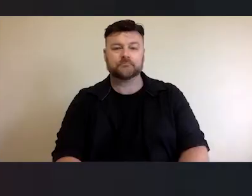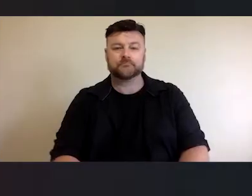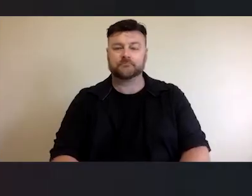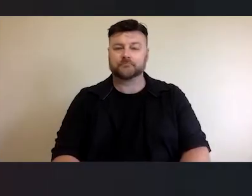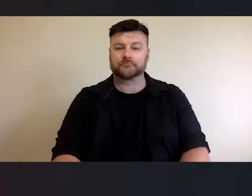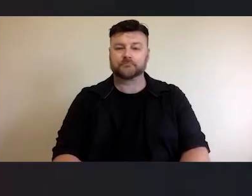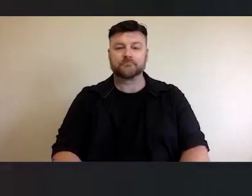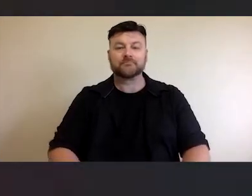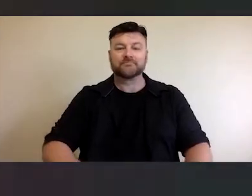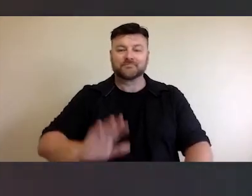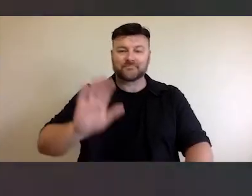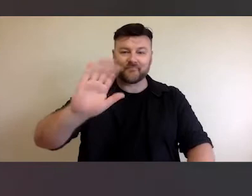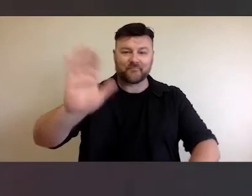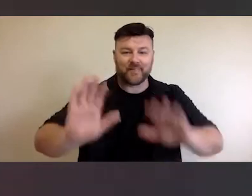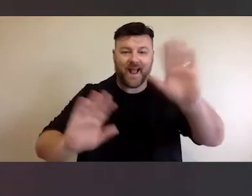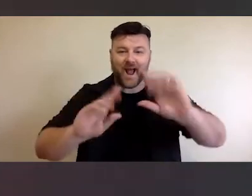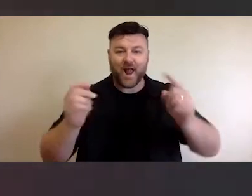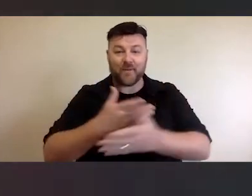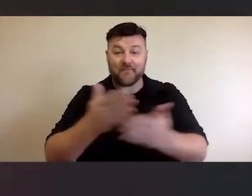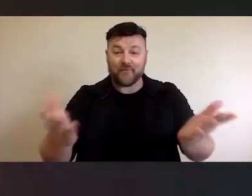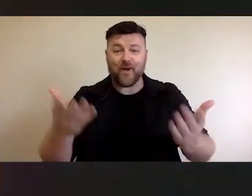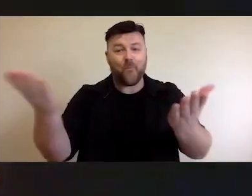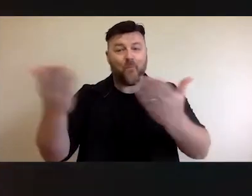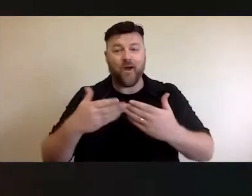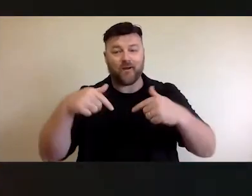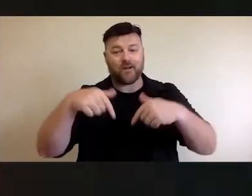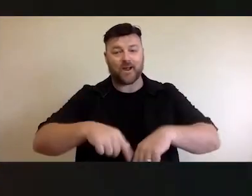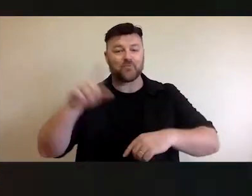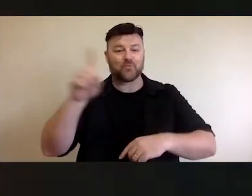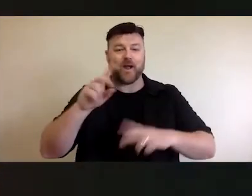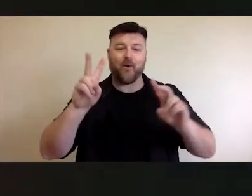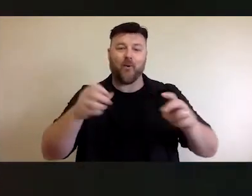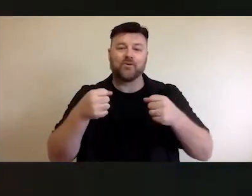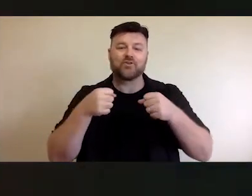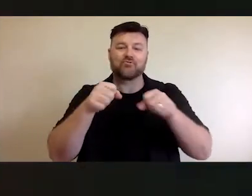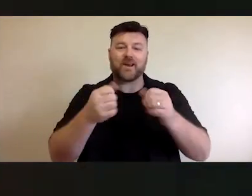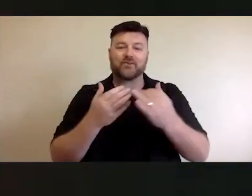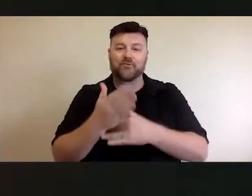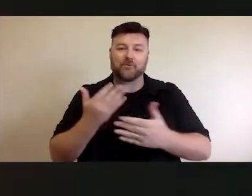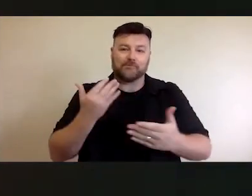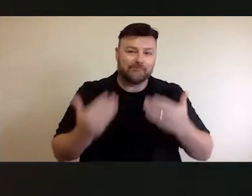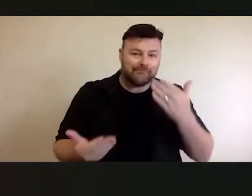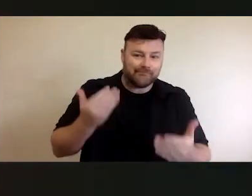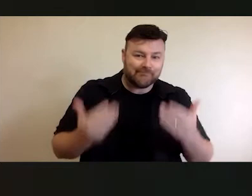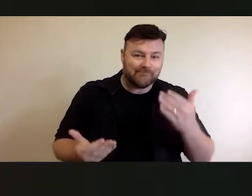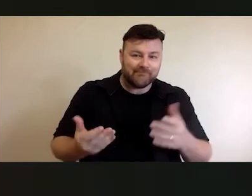Hello, everyone, and welcome to today's webinar - Strategy Through Uncertainty - with George Liacos.